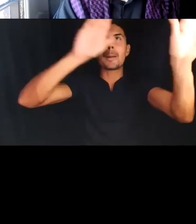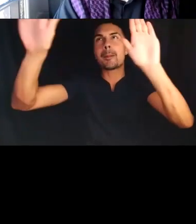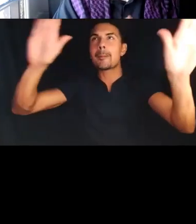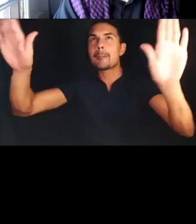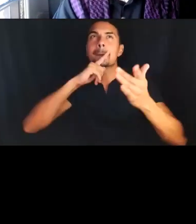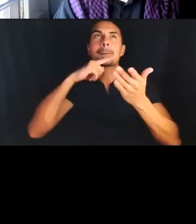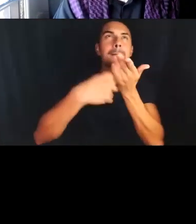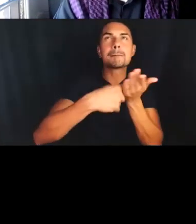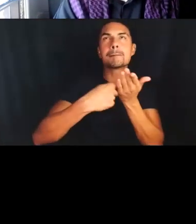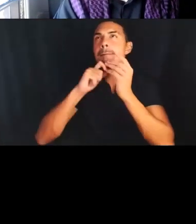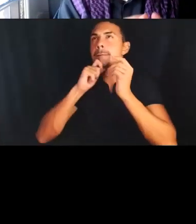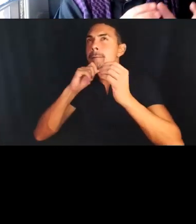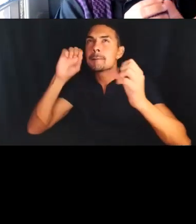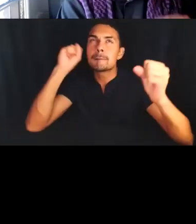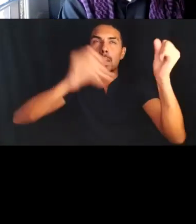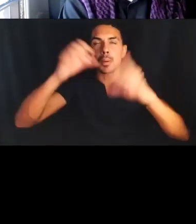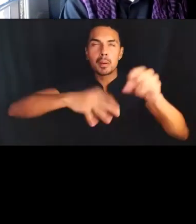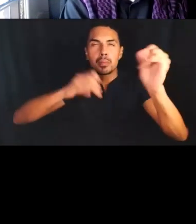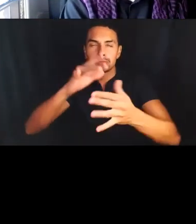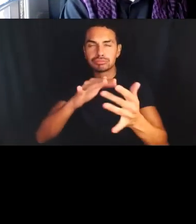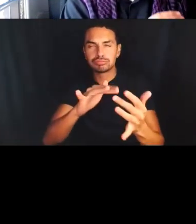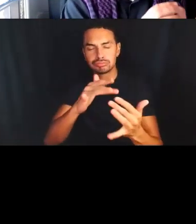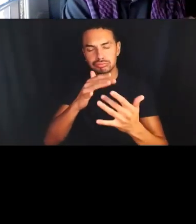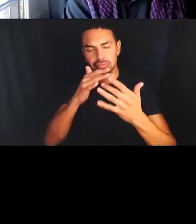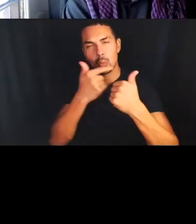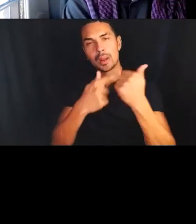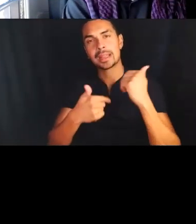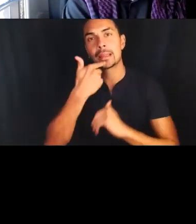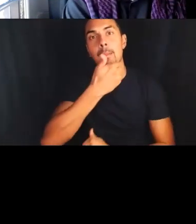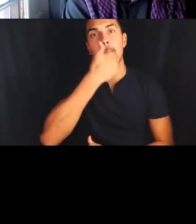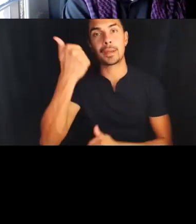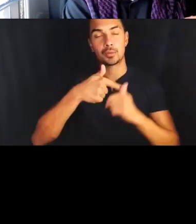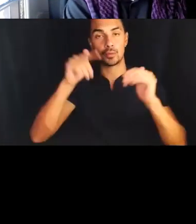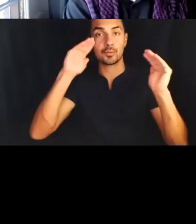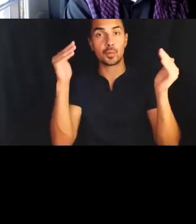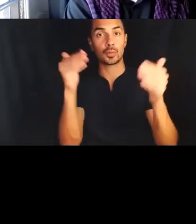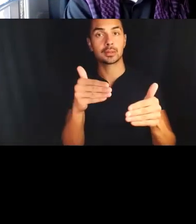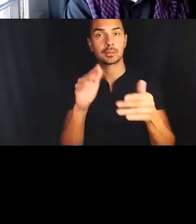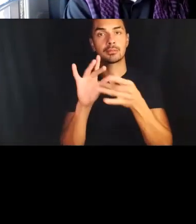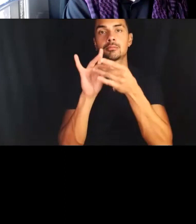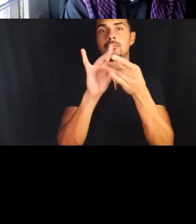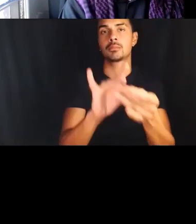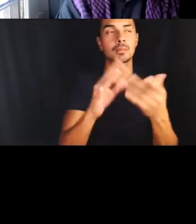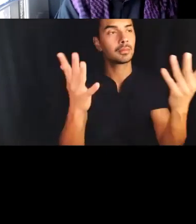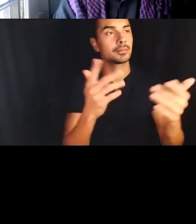how do we wanna figure out what is best to focus on both in terms of what types of crime